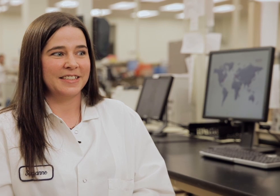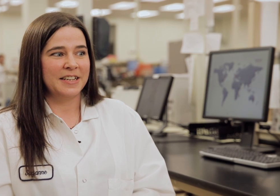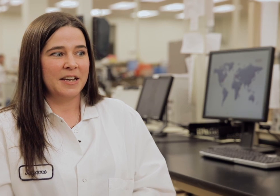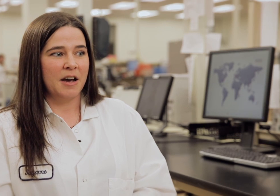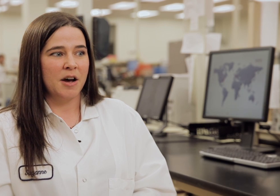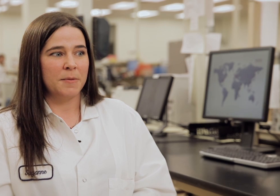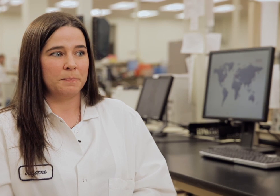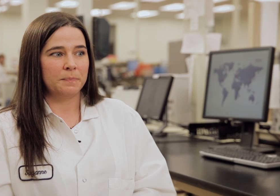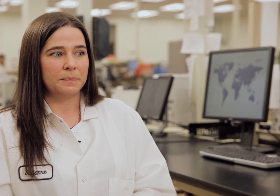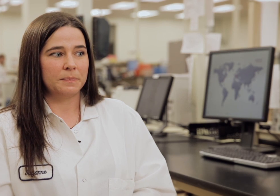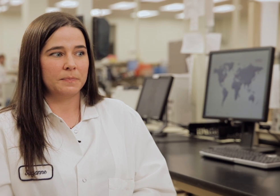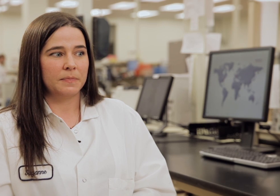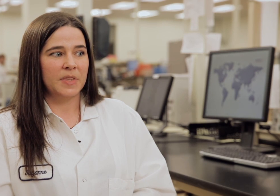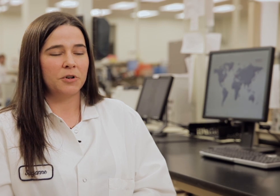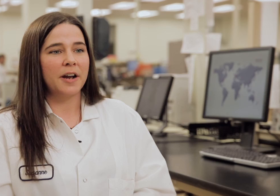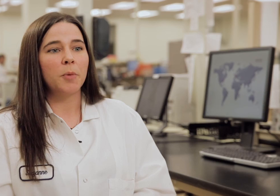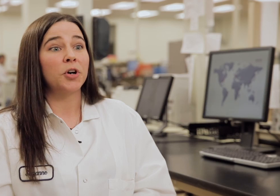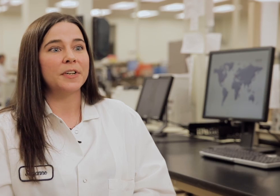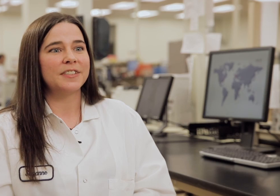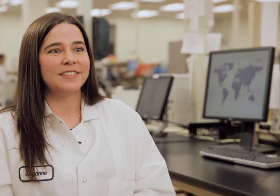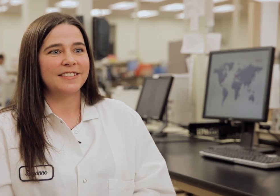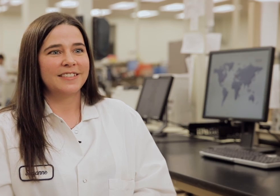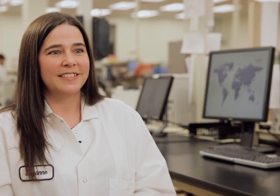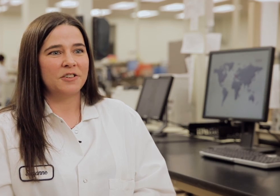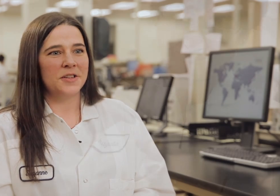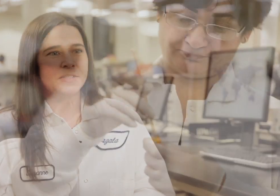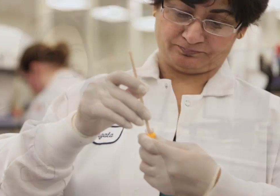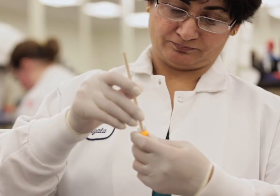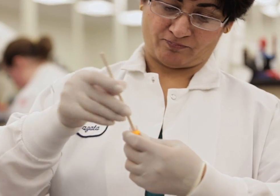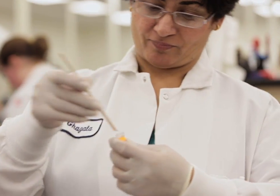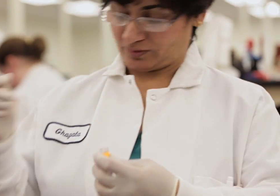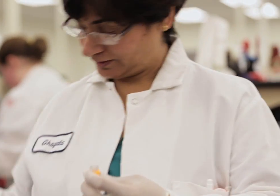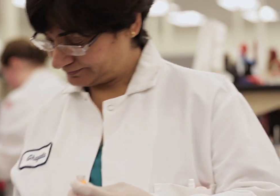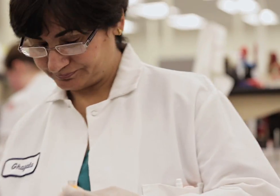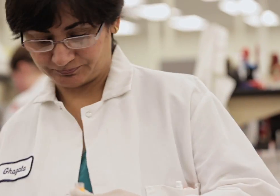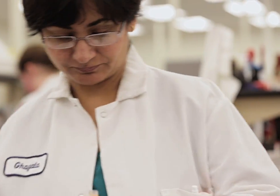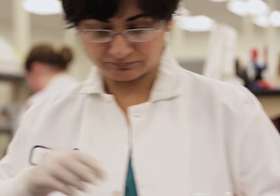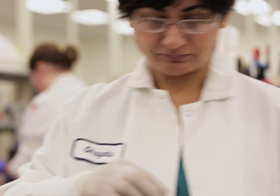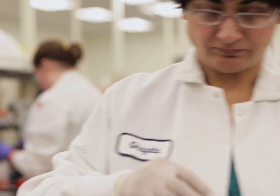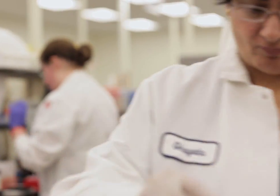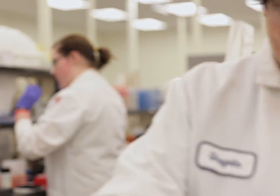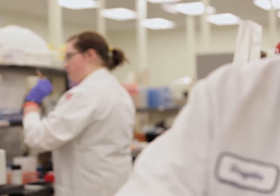that we're not all perfect and all of us have different needs and different opinions